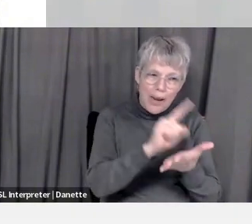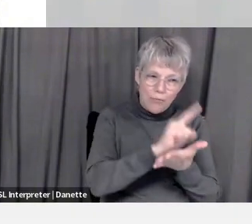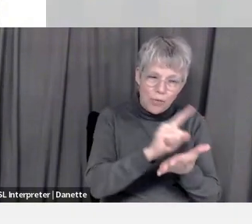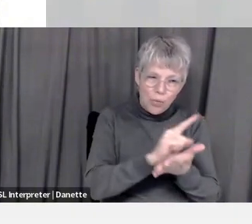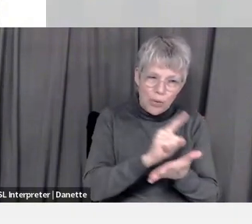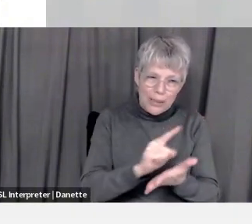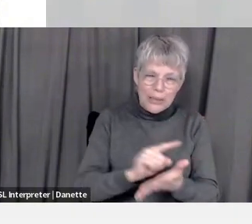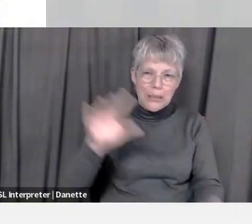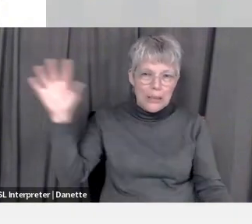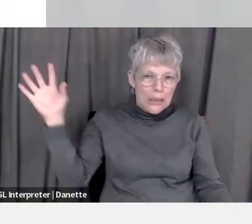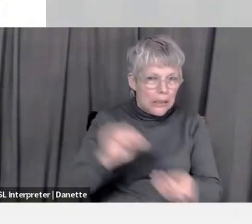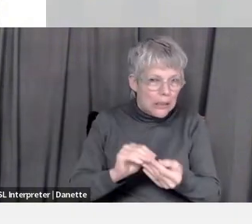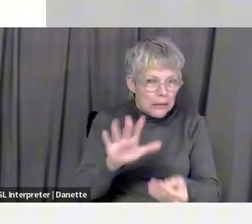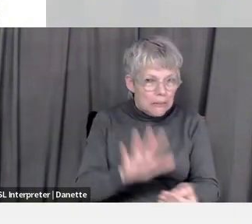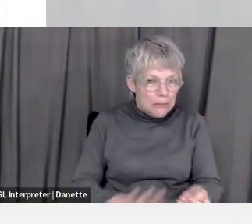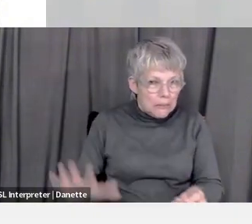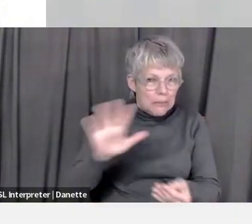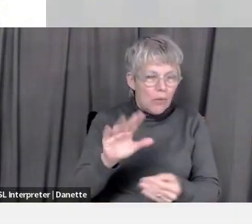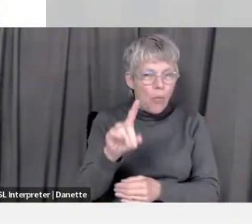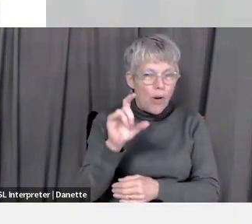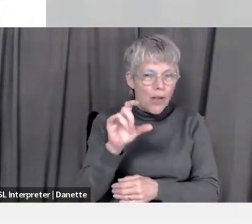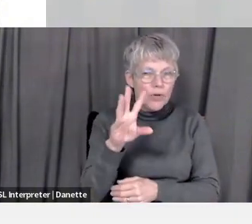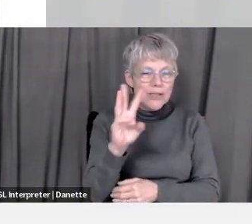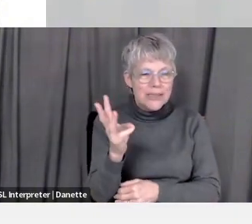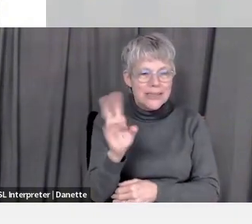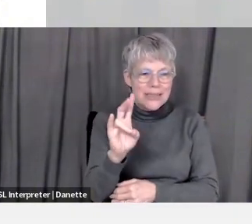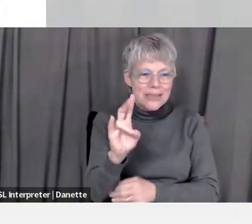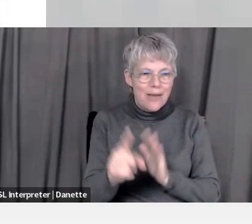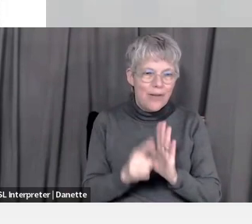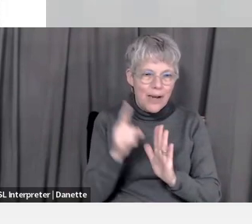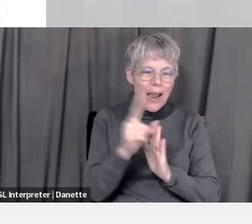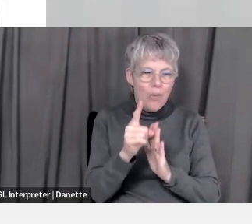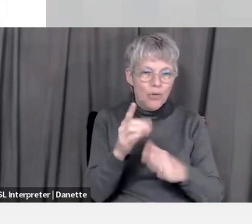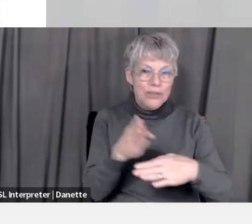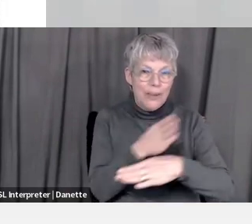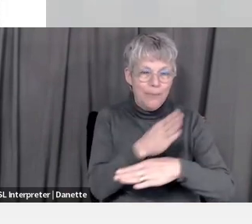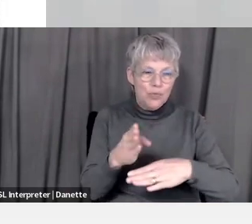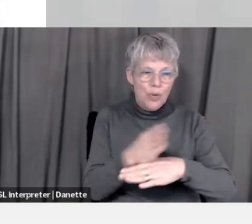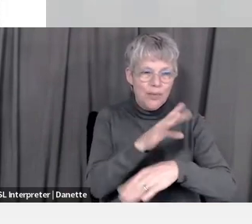on average there's around 167 hours in between these appointments.